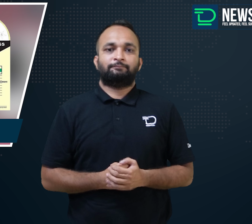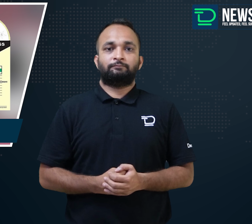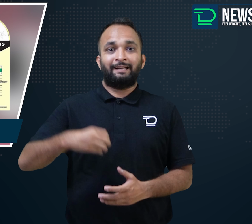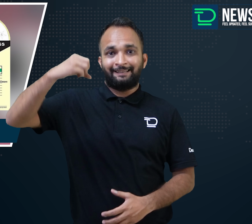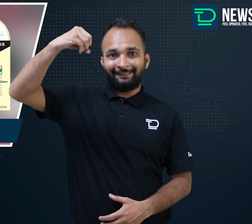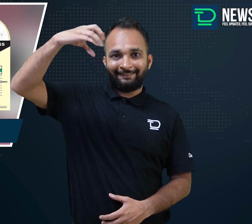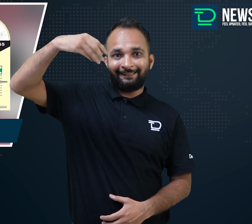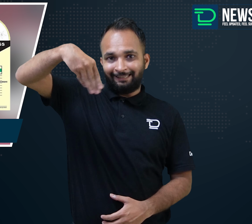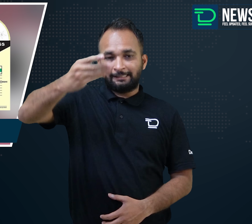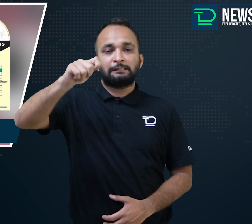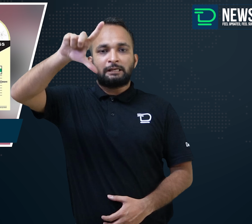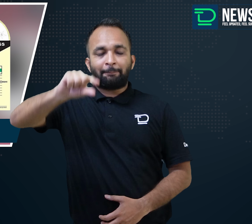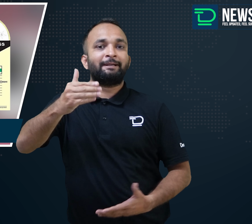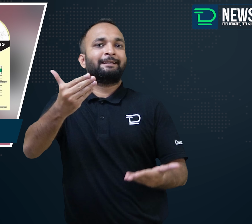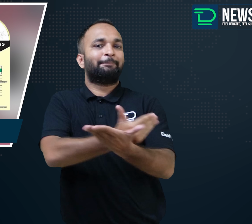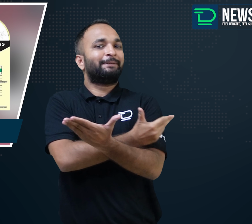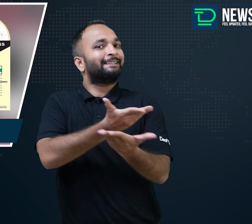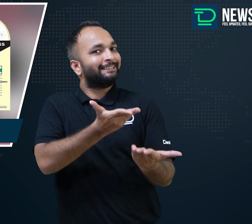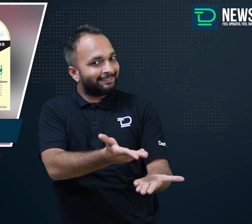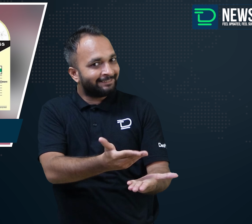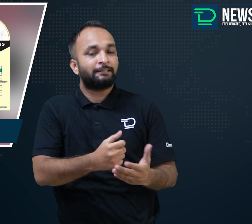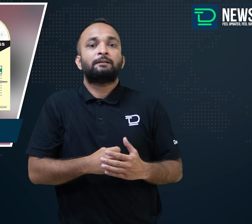This will reduce current bills automatically.